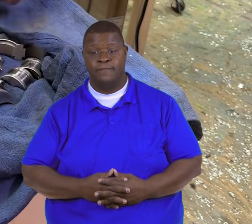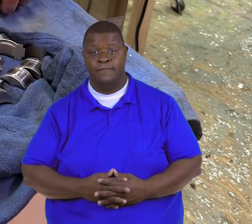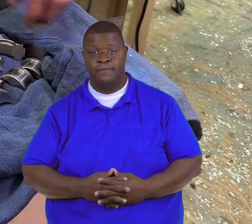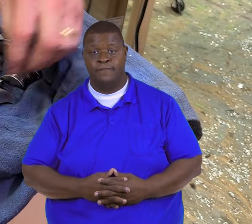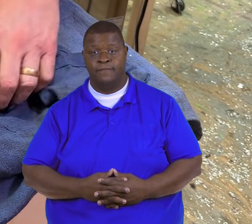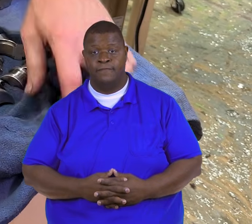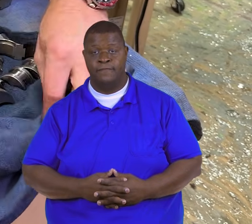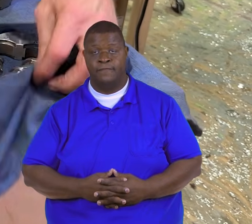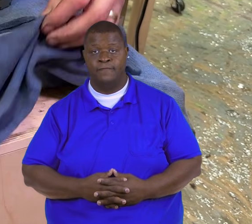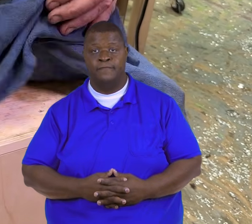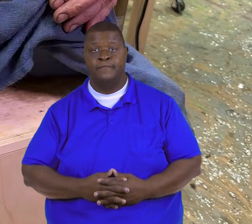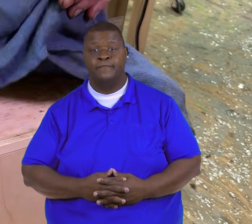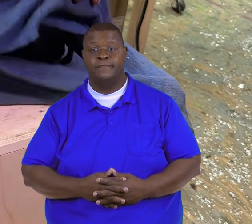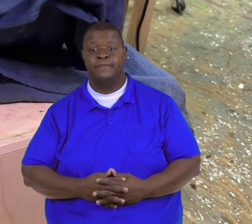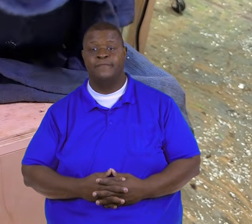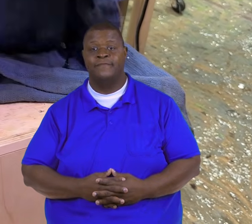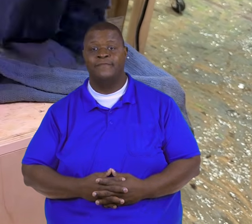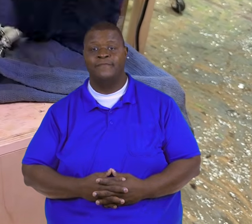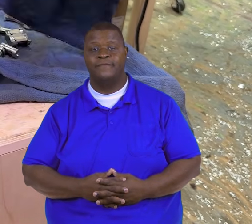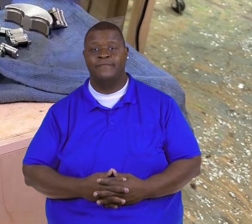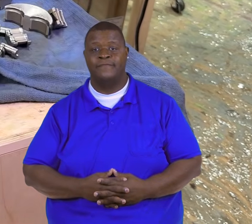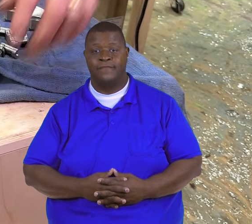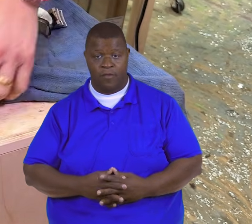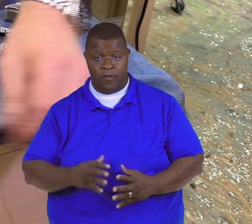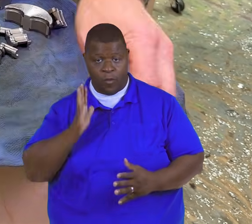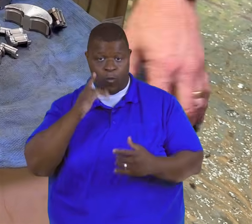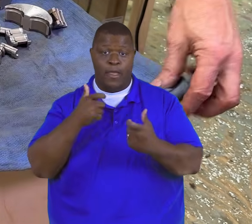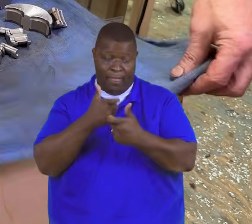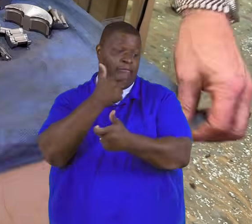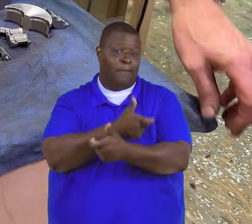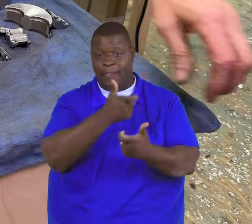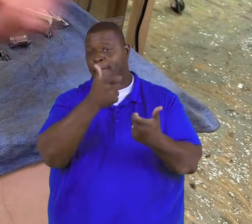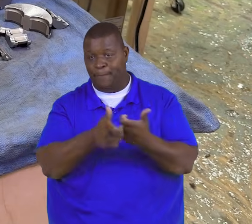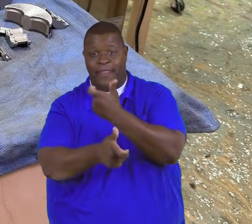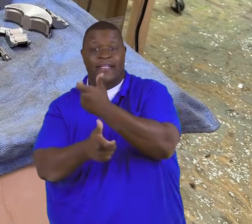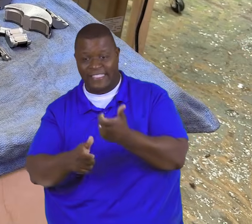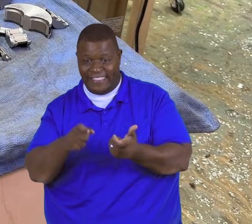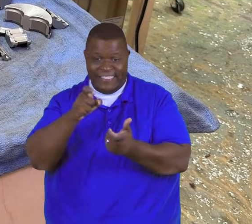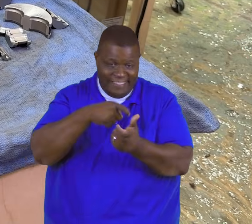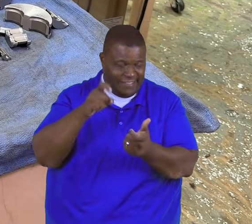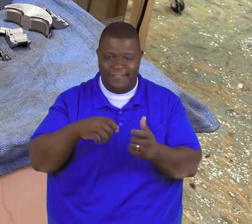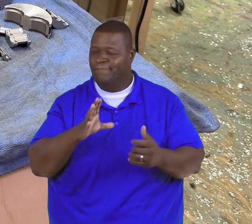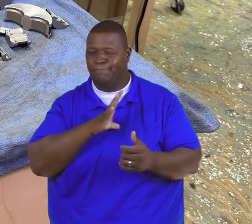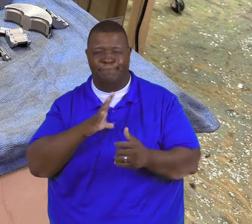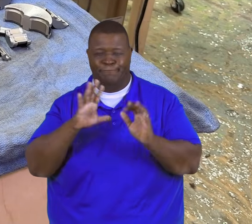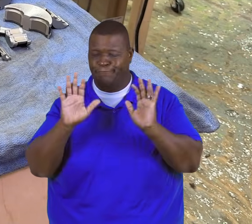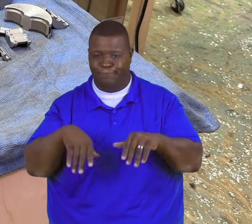[metal clunking] I know that's not ideal. They will ding each other, but that's fine with me.